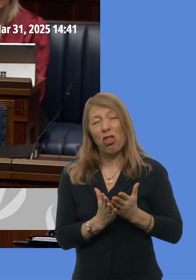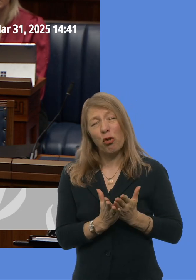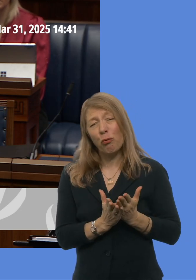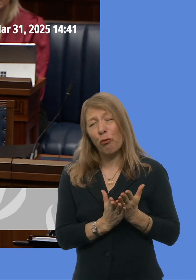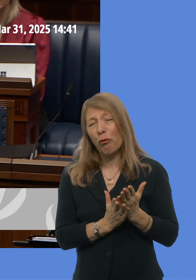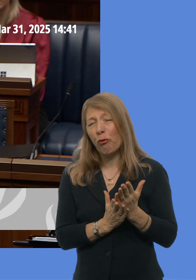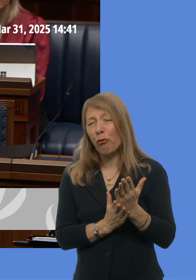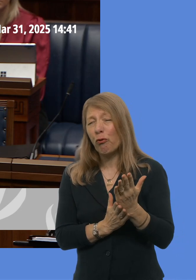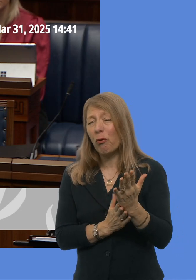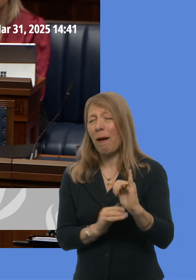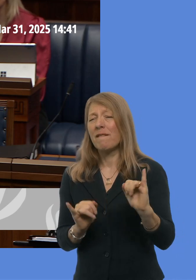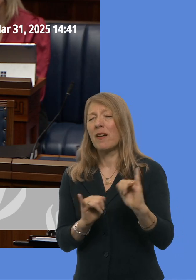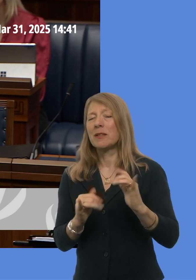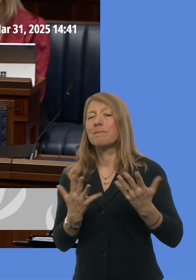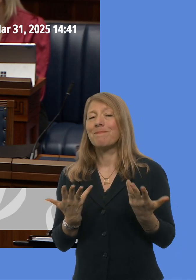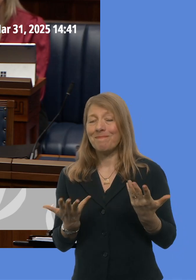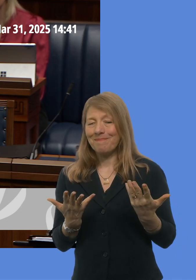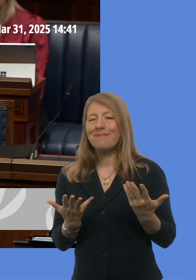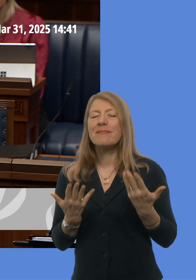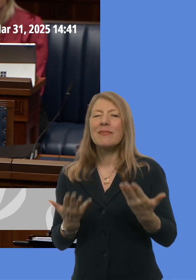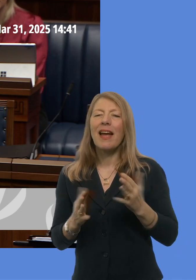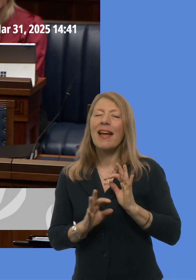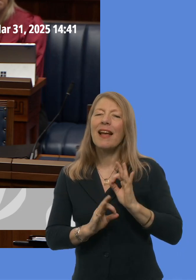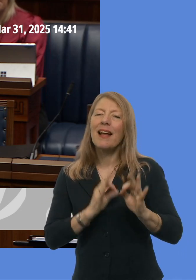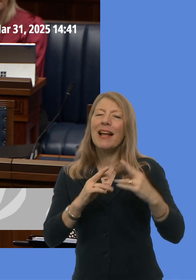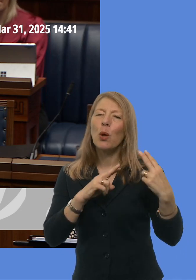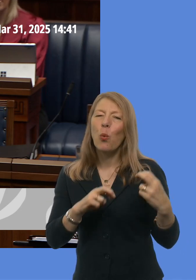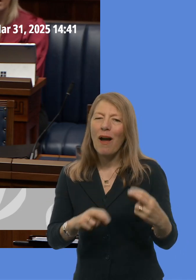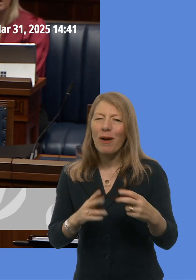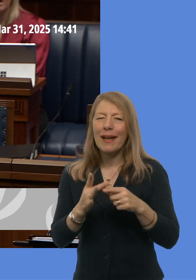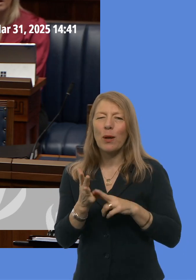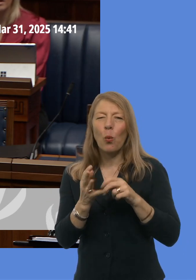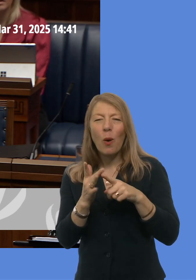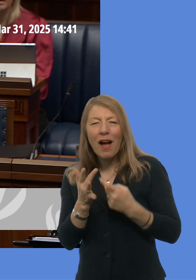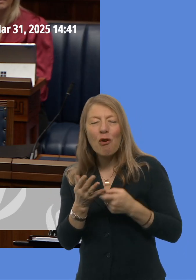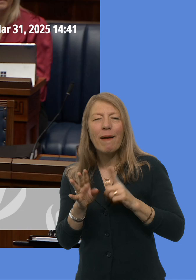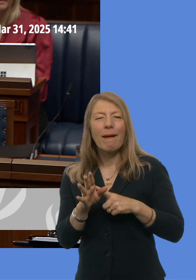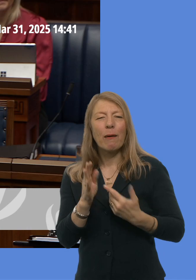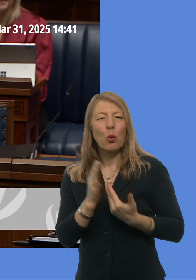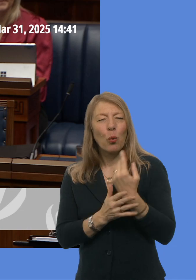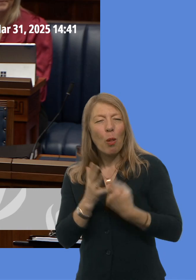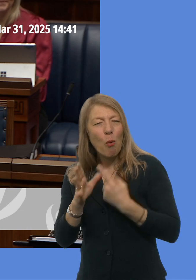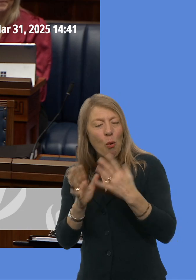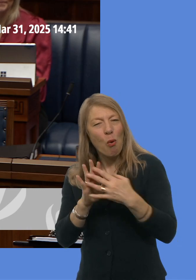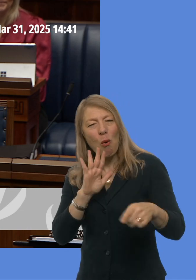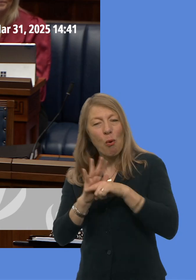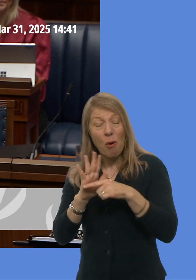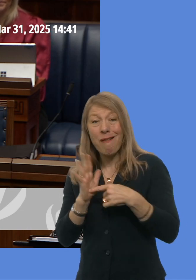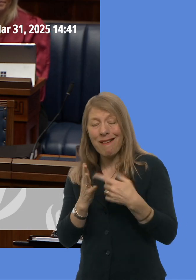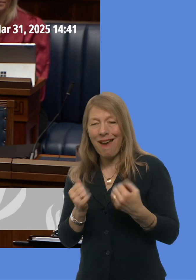the inquiry and the legislation being moved forward as well, and also the redress scheme. Unlike other schemes, I think this is probably